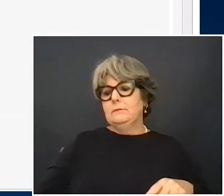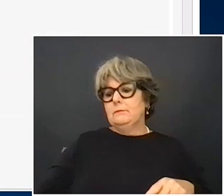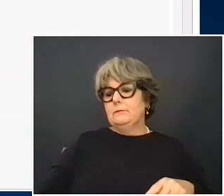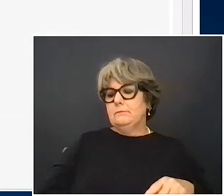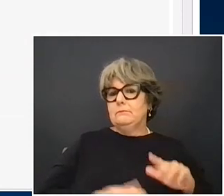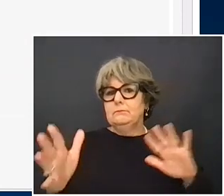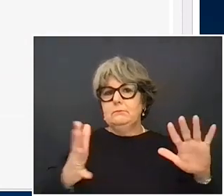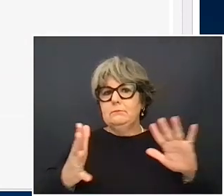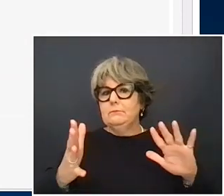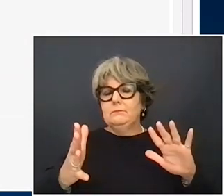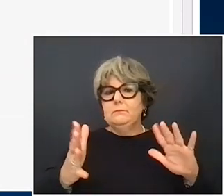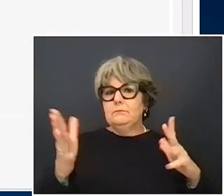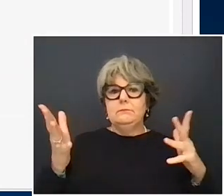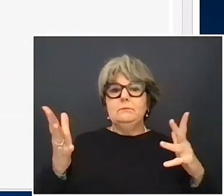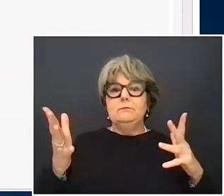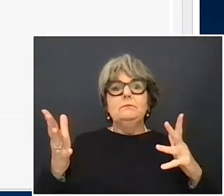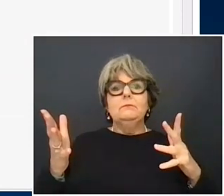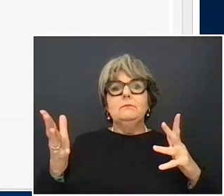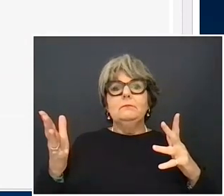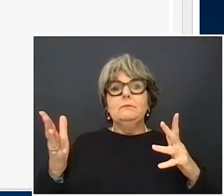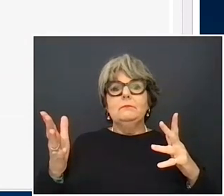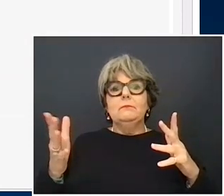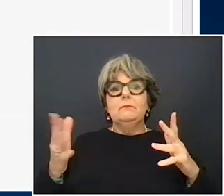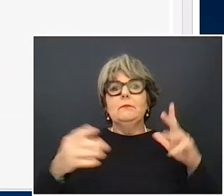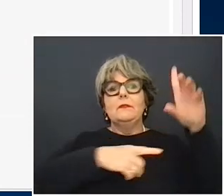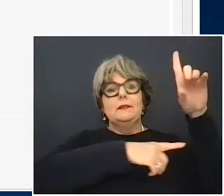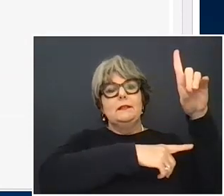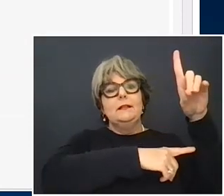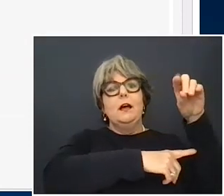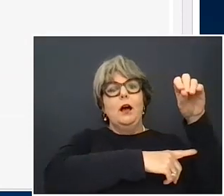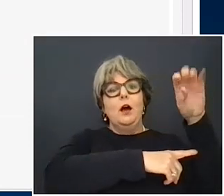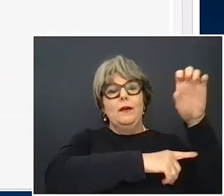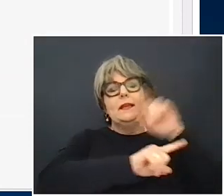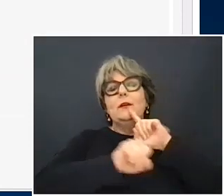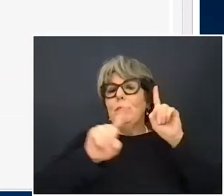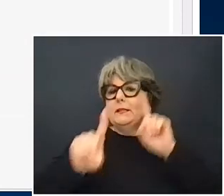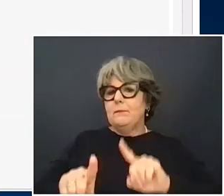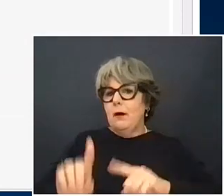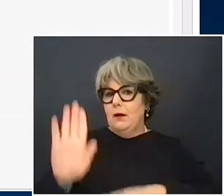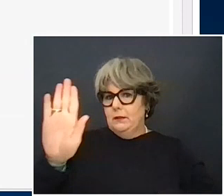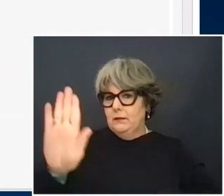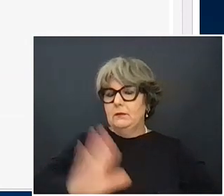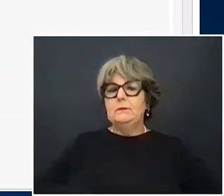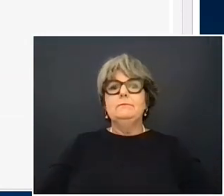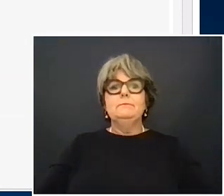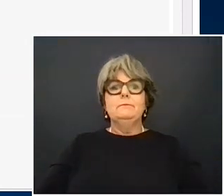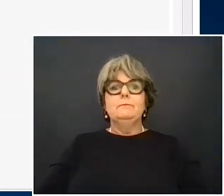Let's let the Department respond if they have a response. Yeah. I mean, we would just say the